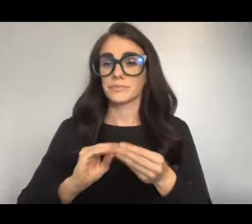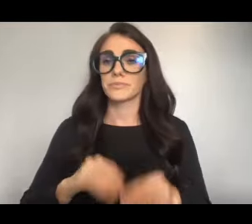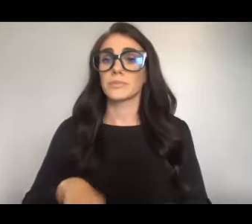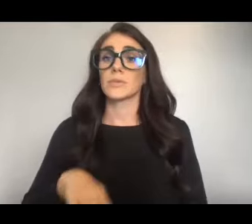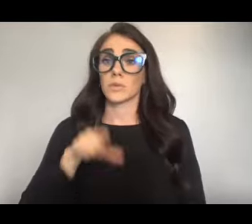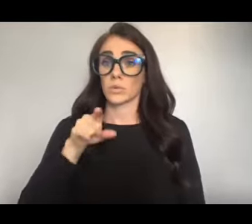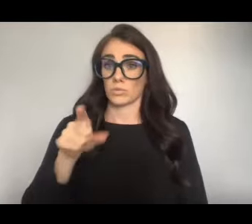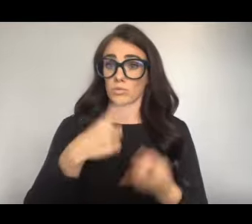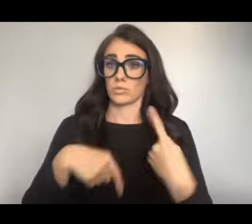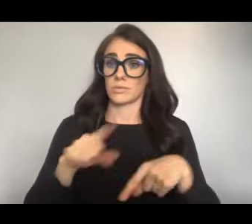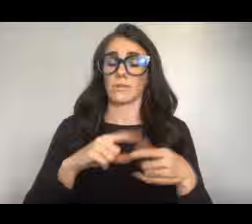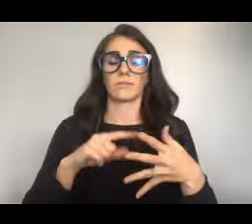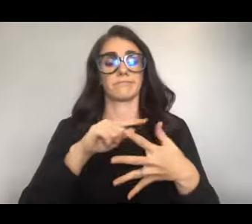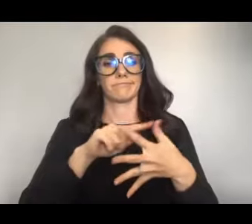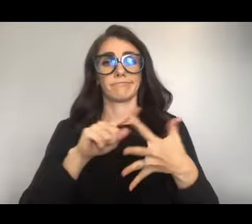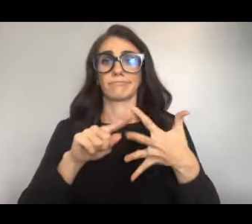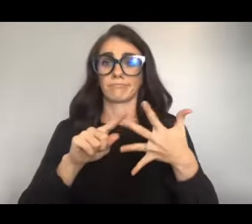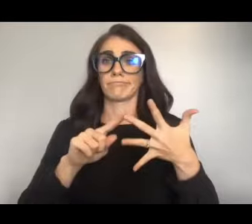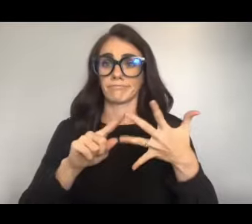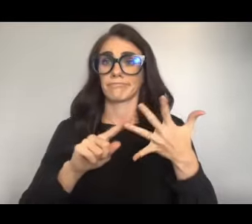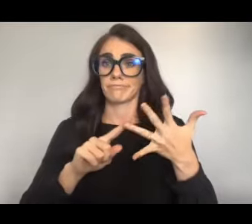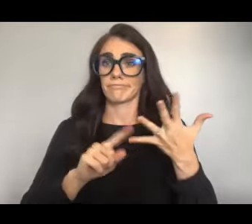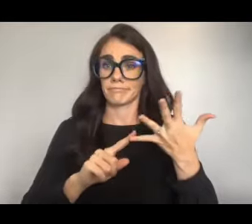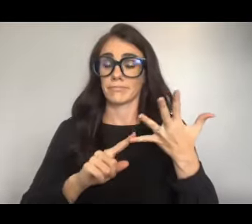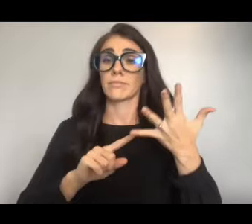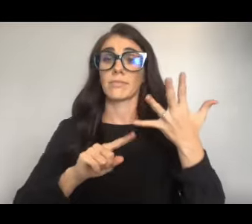So you'll sign through your list and